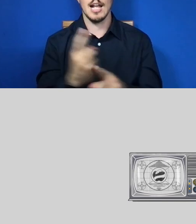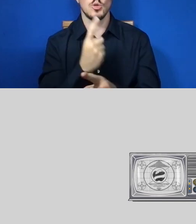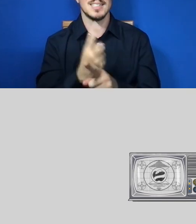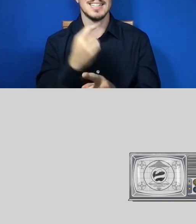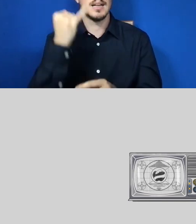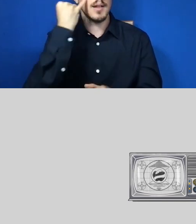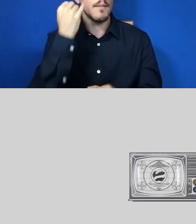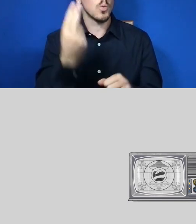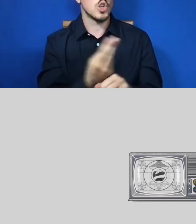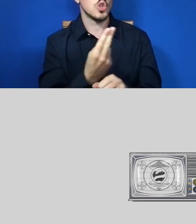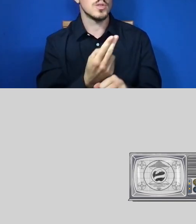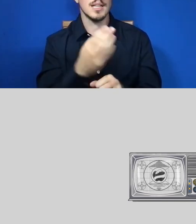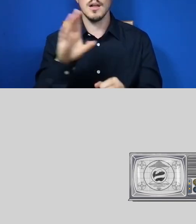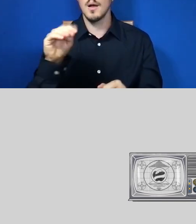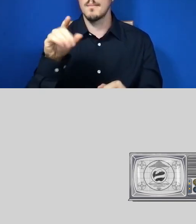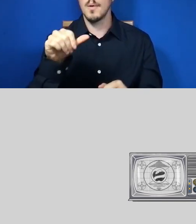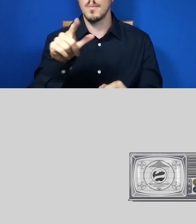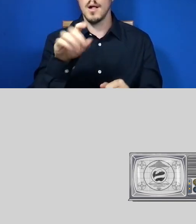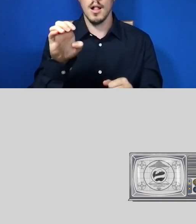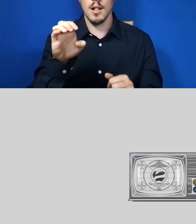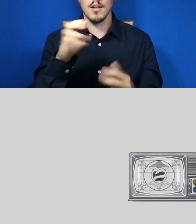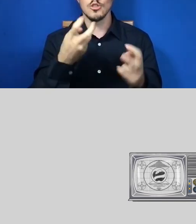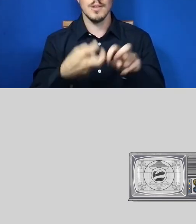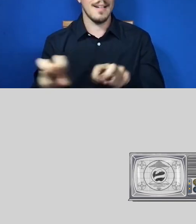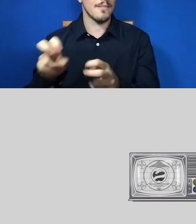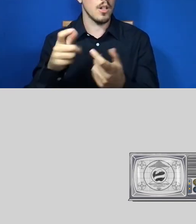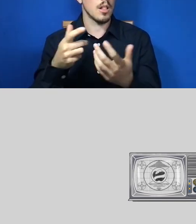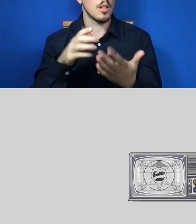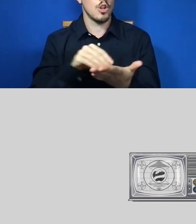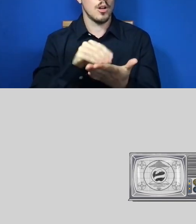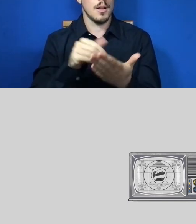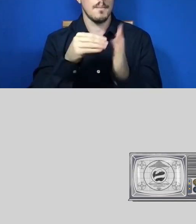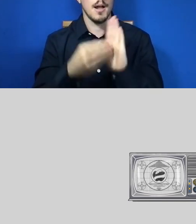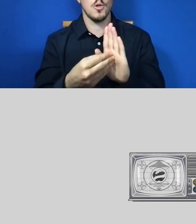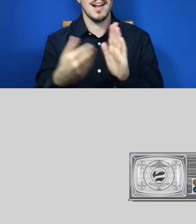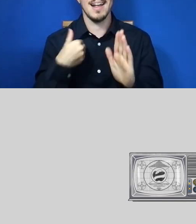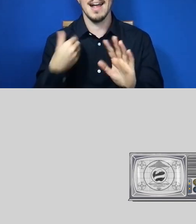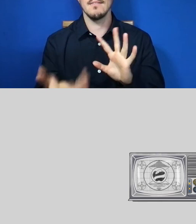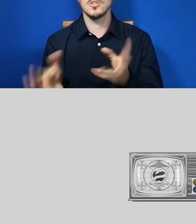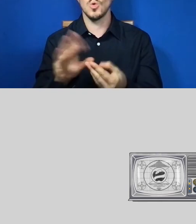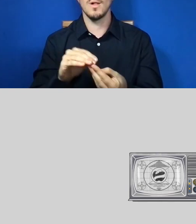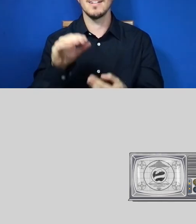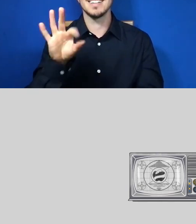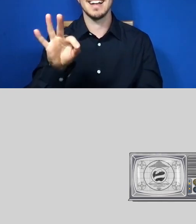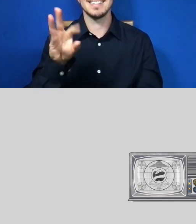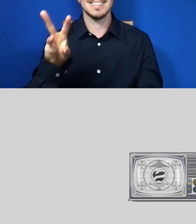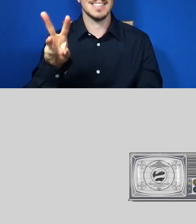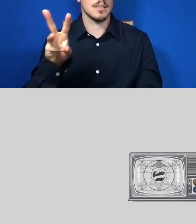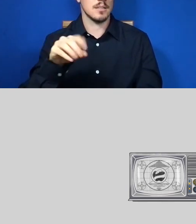But if we're using the mobile net transfer learning model, we have a 96% accuracy rate.